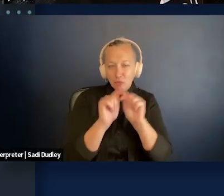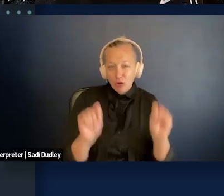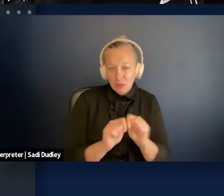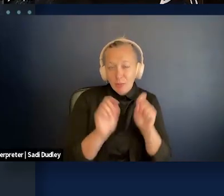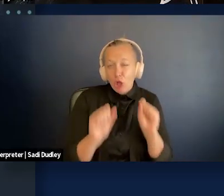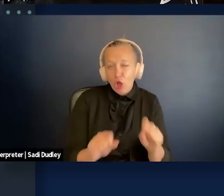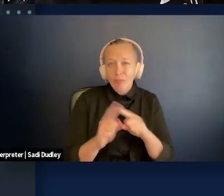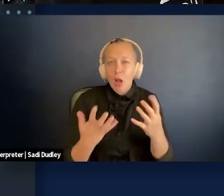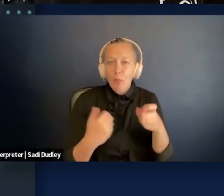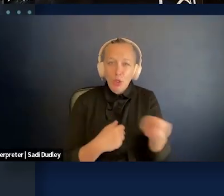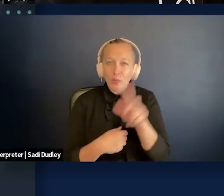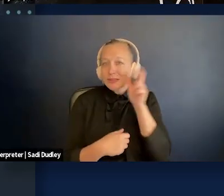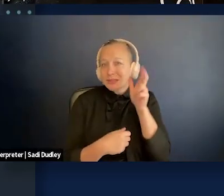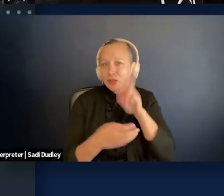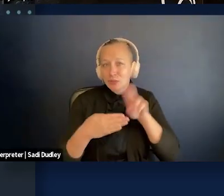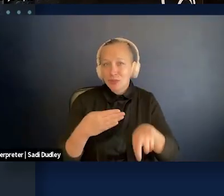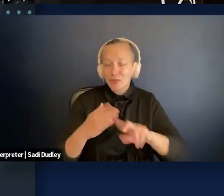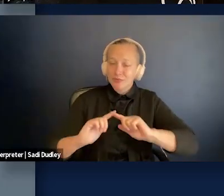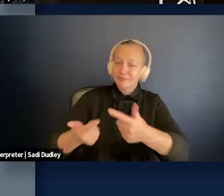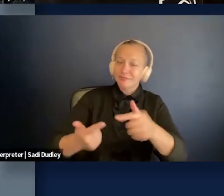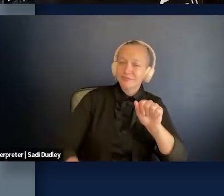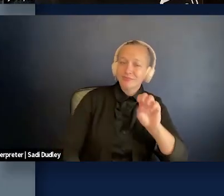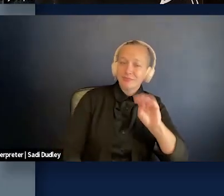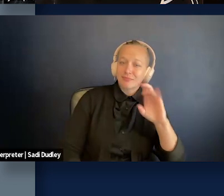Listen to the results. So, on to Michael.